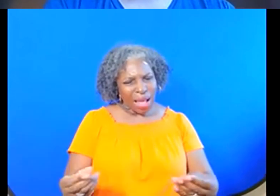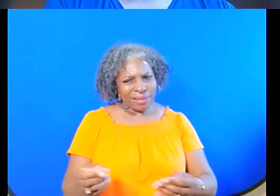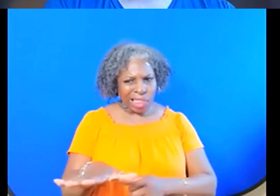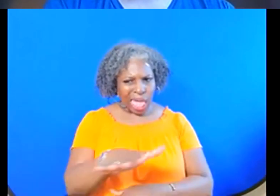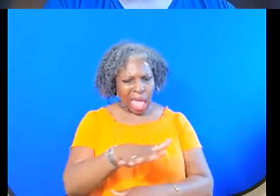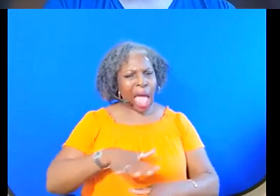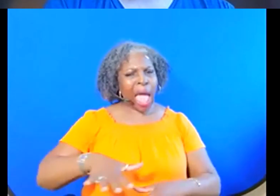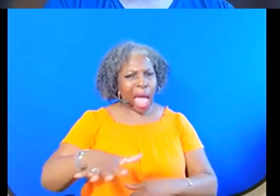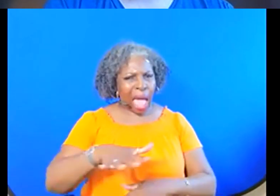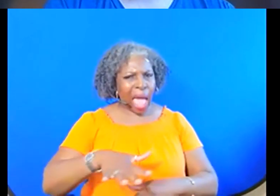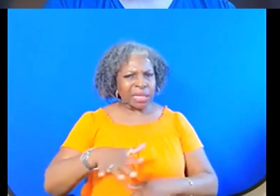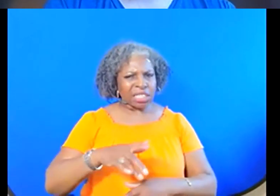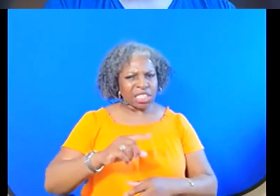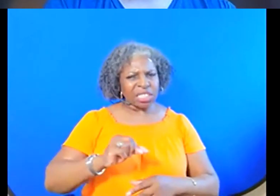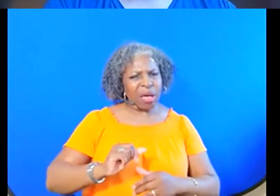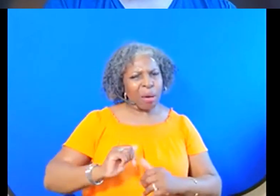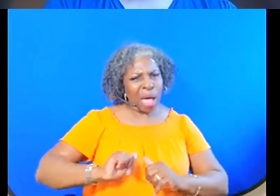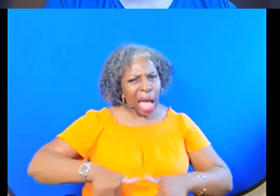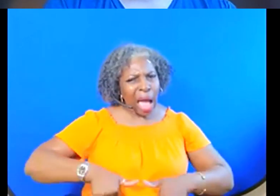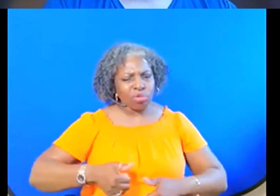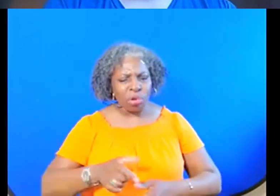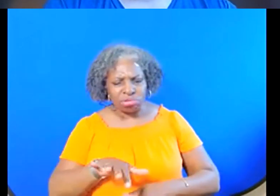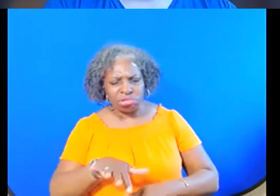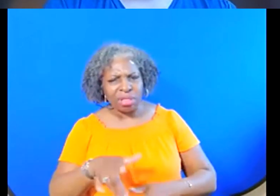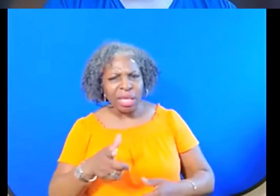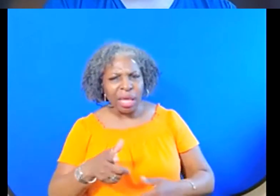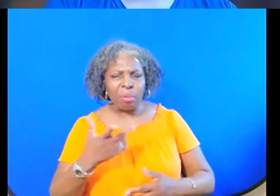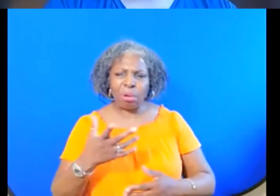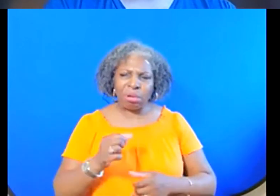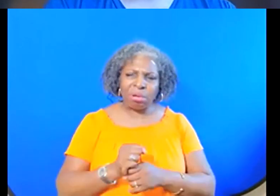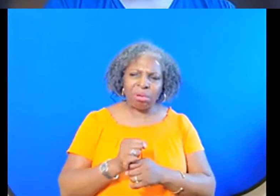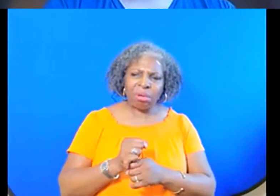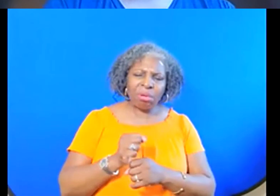But there's, there's a general like realisation that they're doomed a little bit,